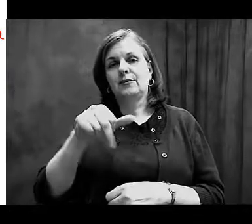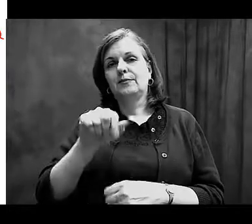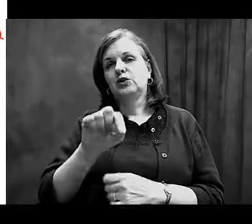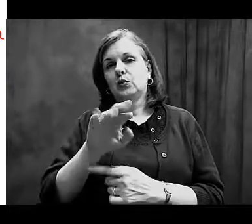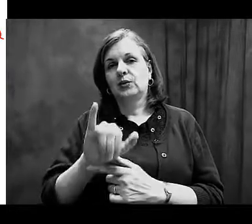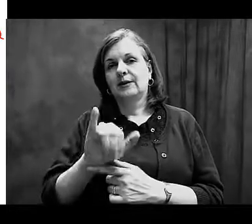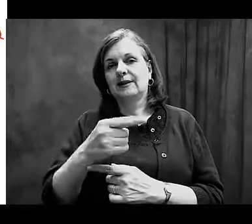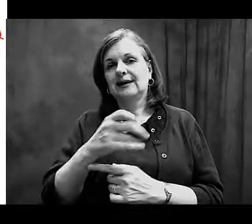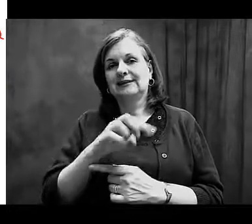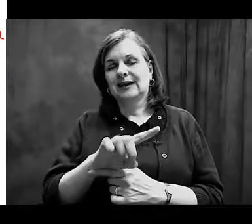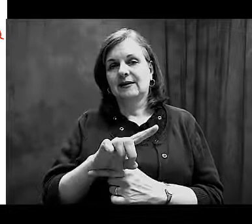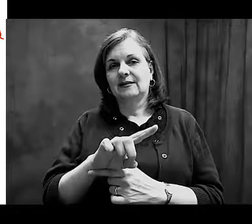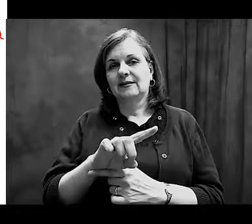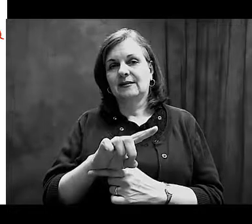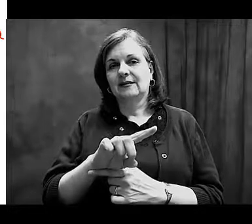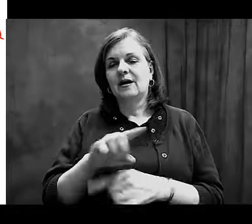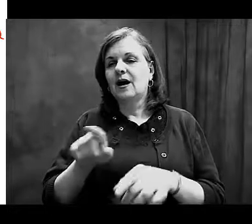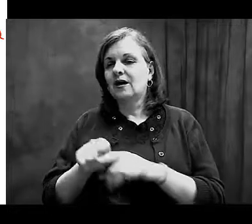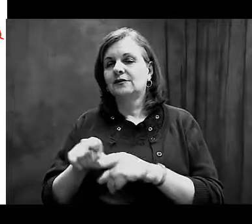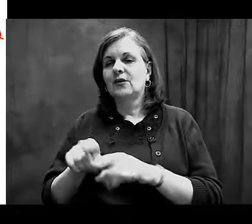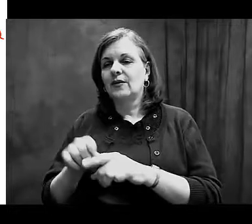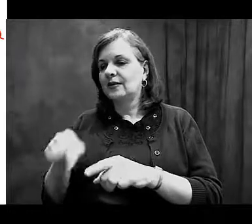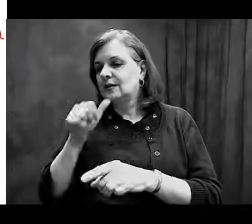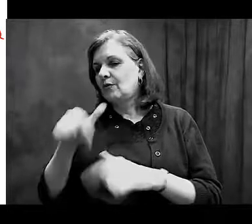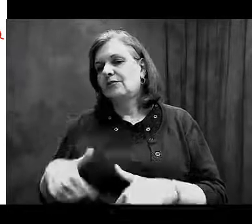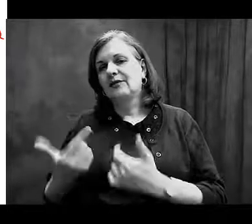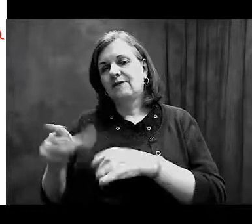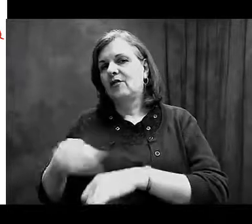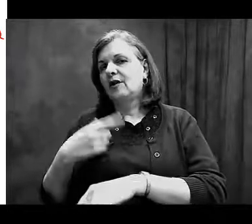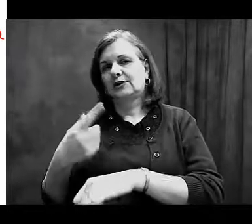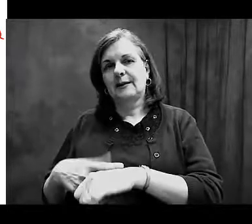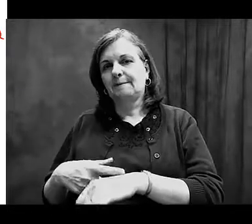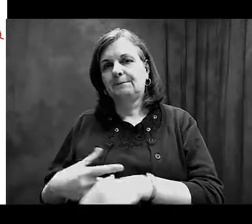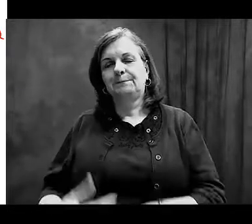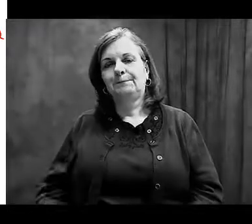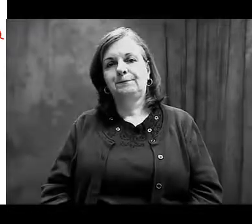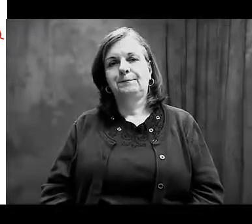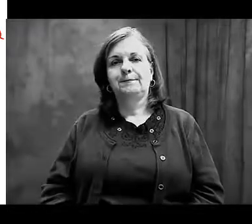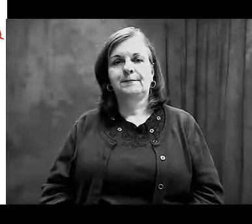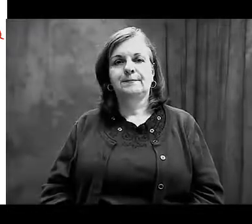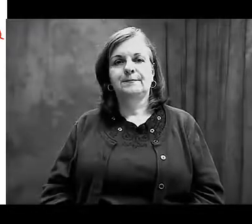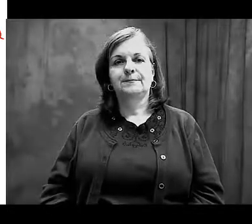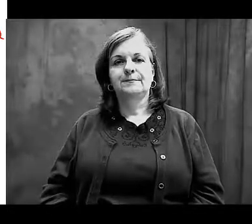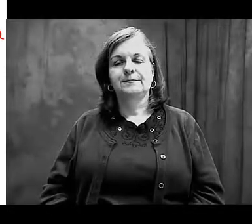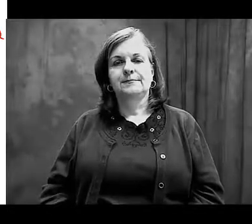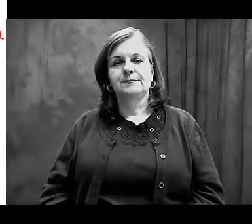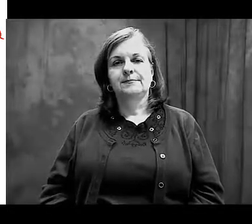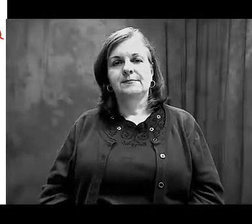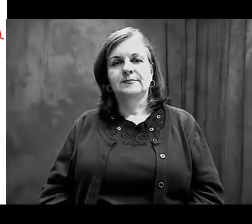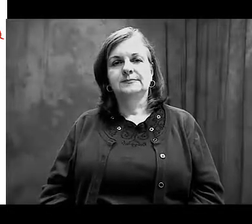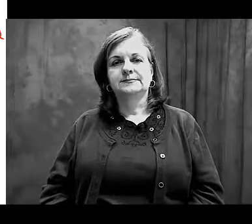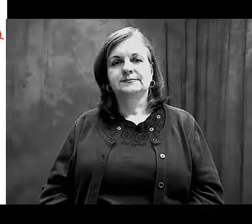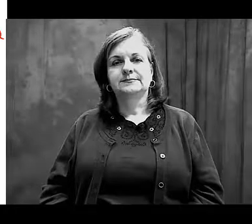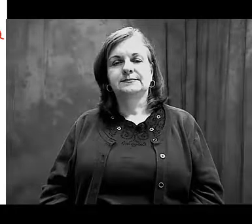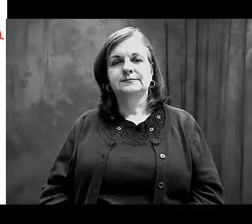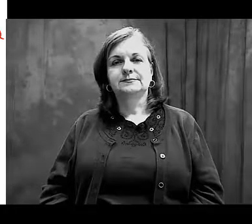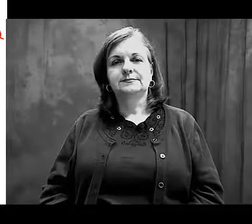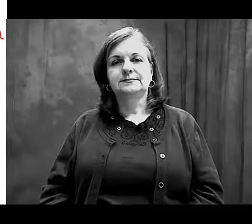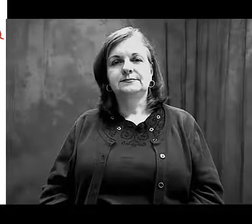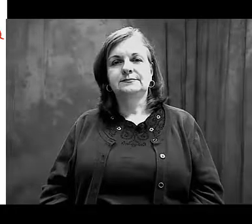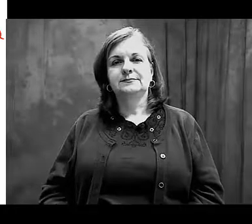pituitary gland and always a decrease in life expectancy with these individuals